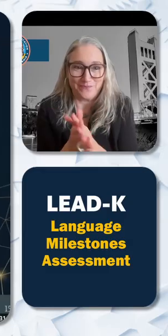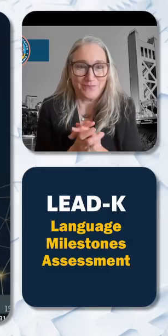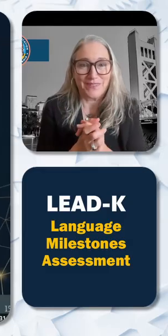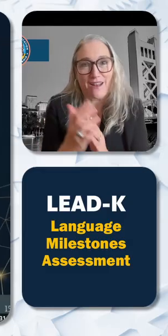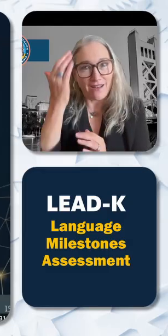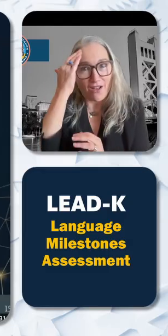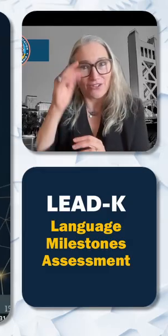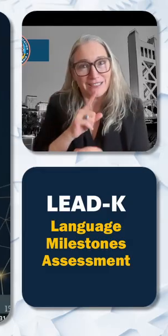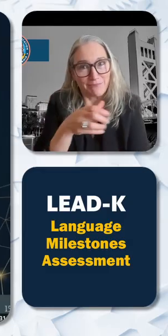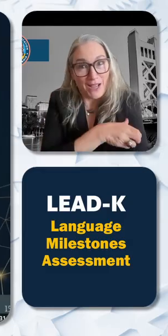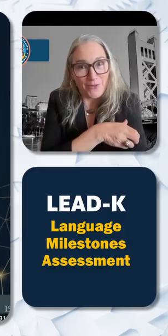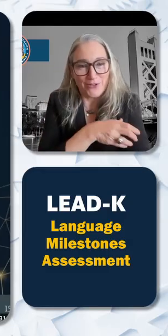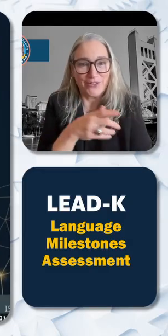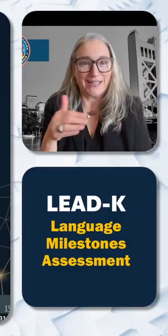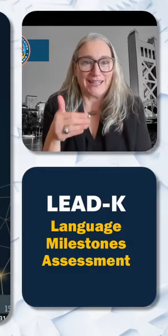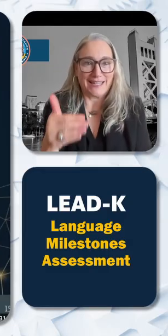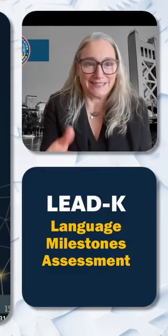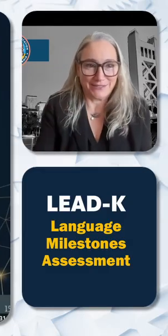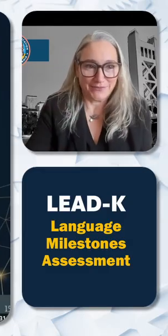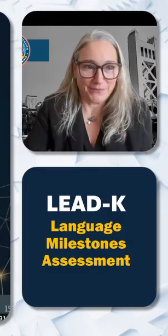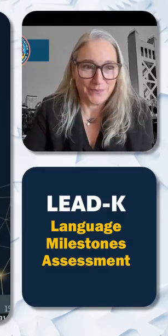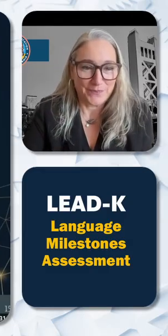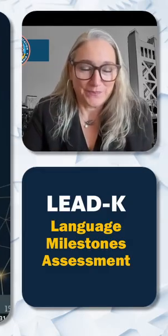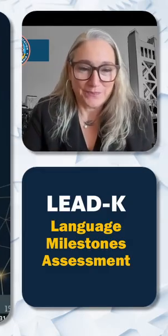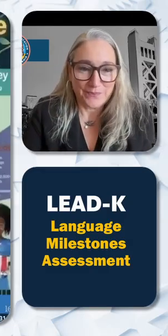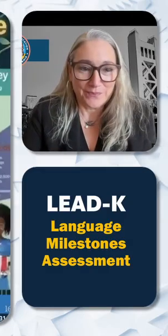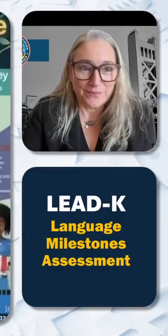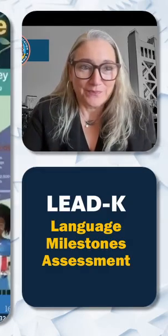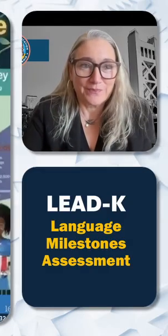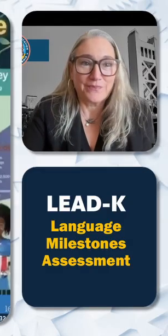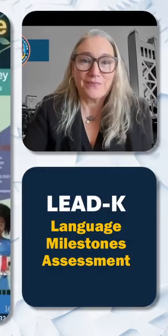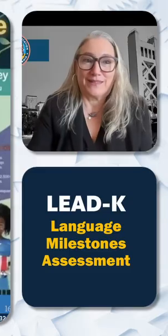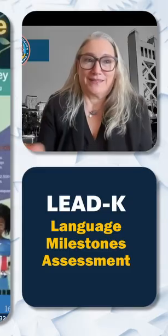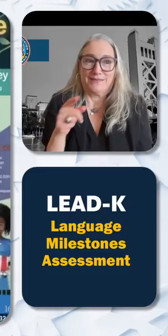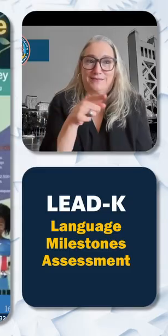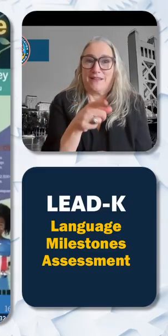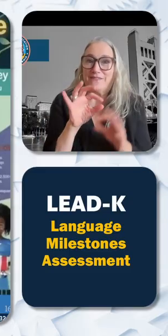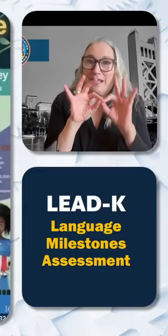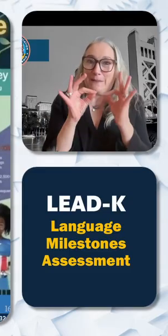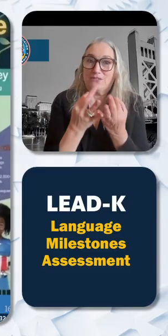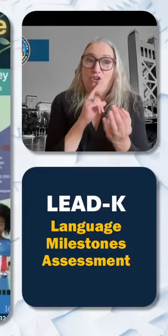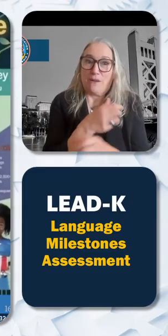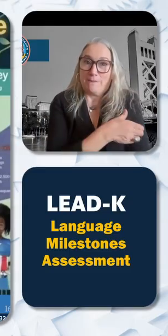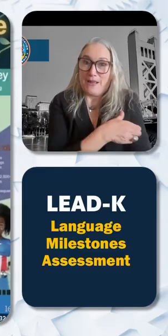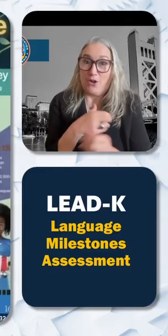they provide to help them meet those milestones? Again, knowledge is power. Next slide.